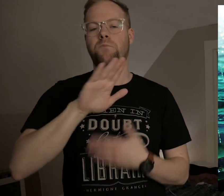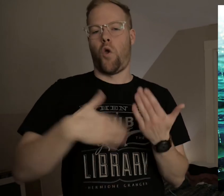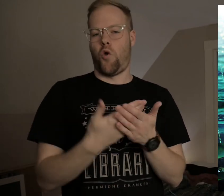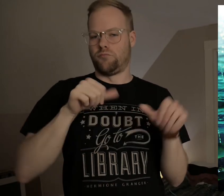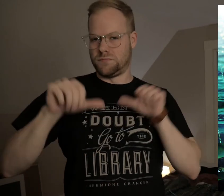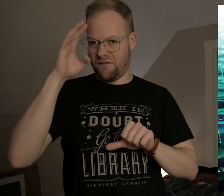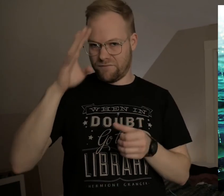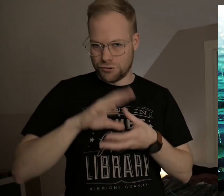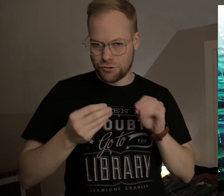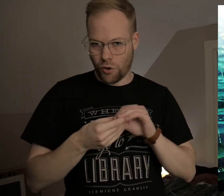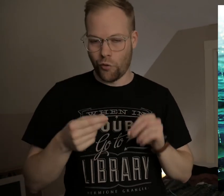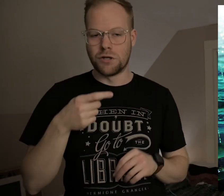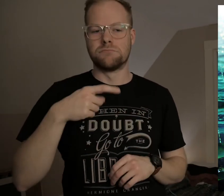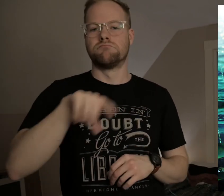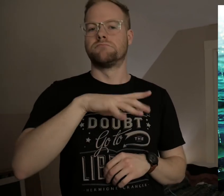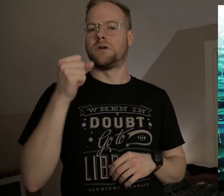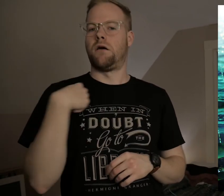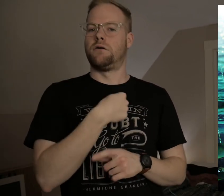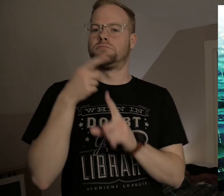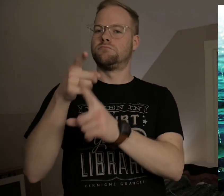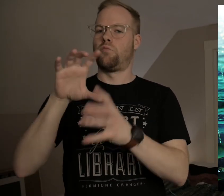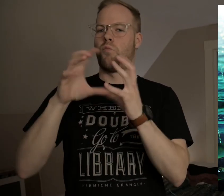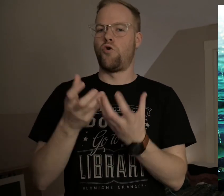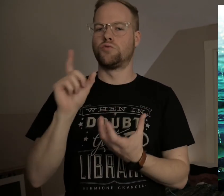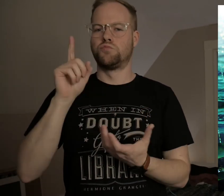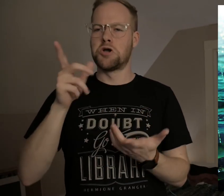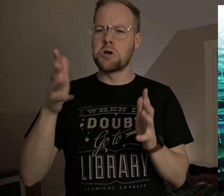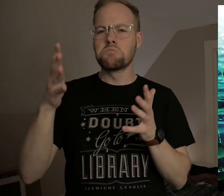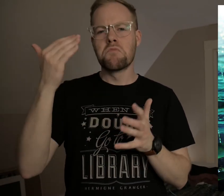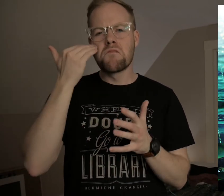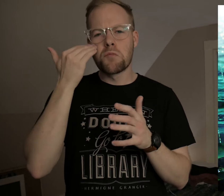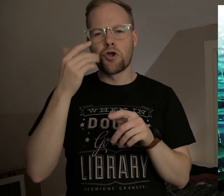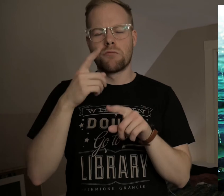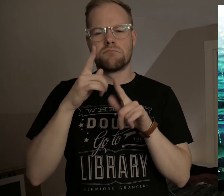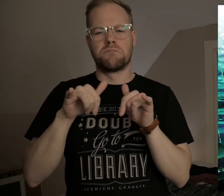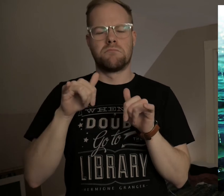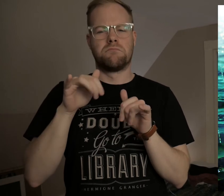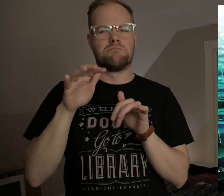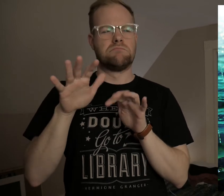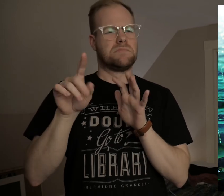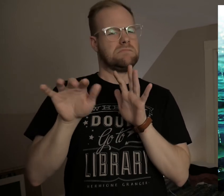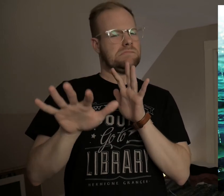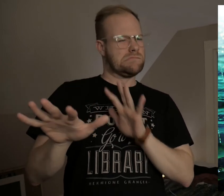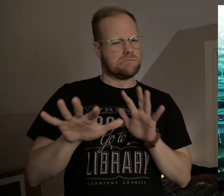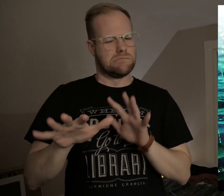All of these are science fiction stories, and they take us to worlds that are somewhat familiar but also unsettling.